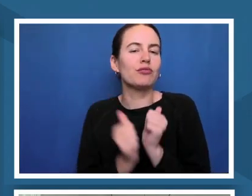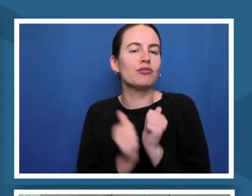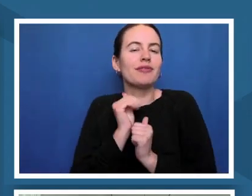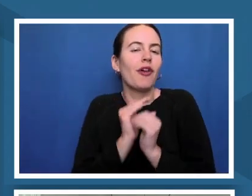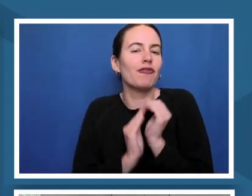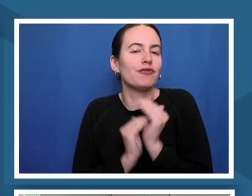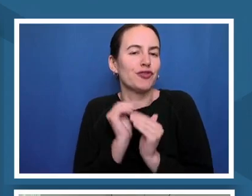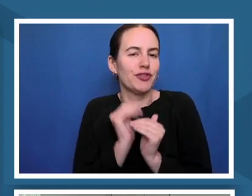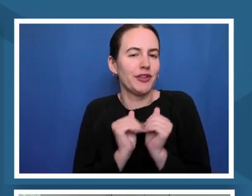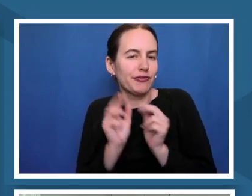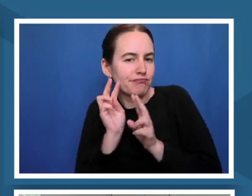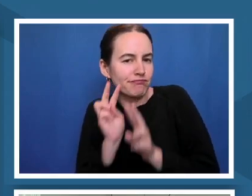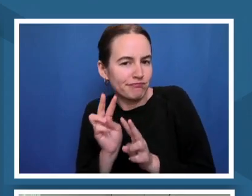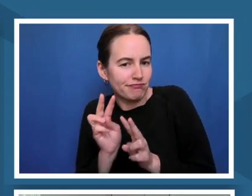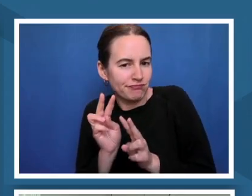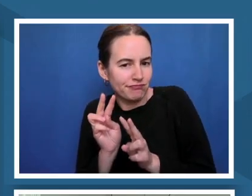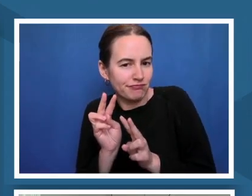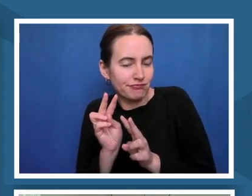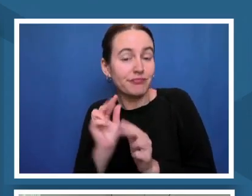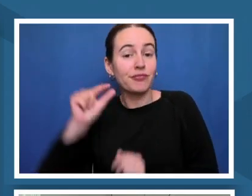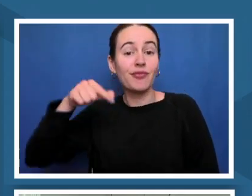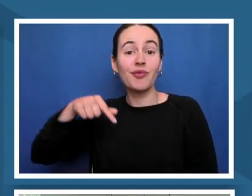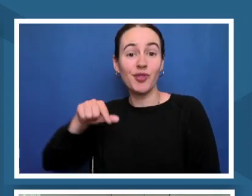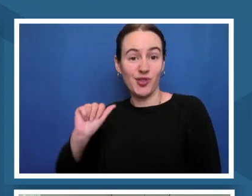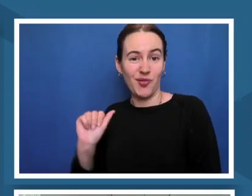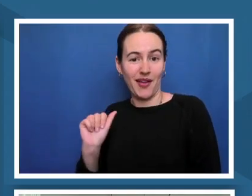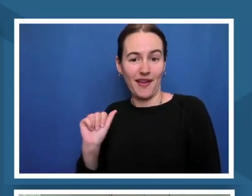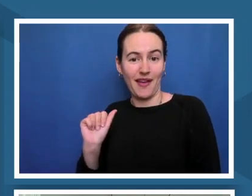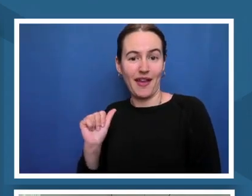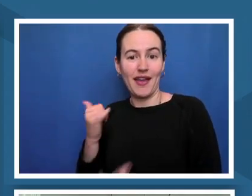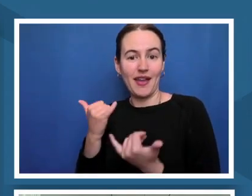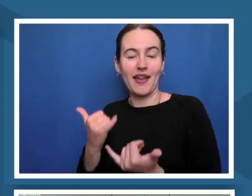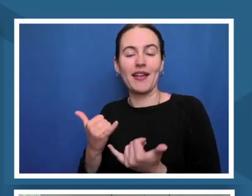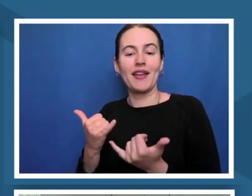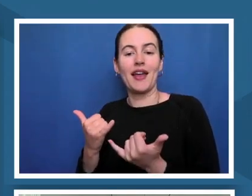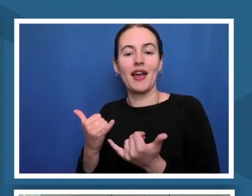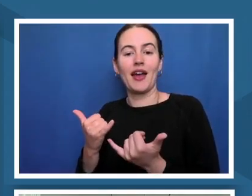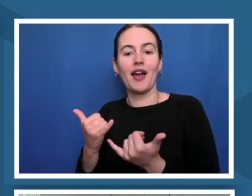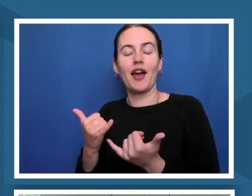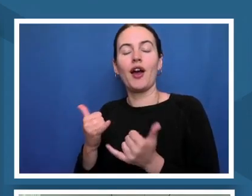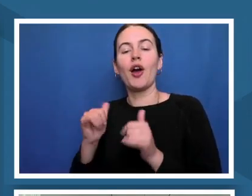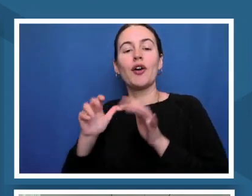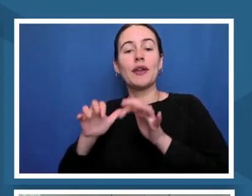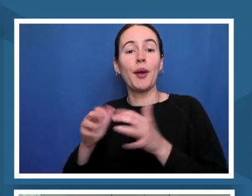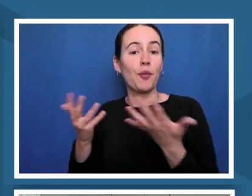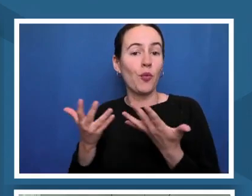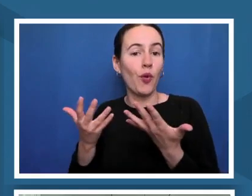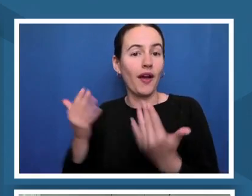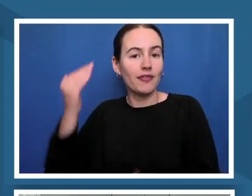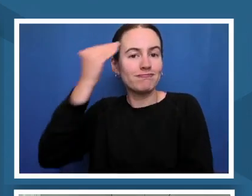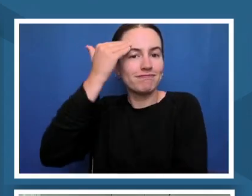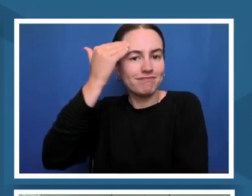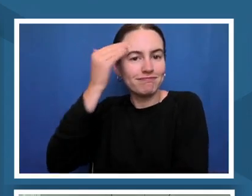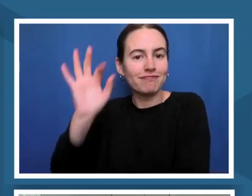and in the q and a write the words familiar